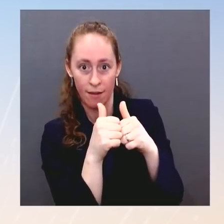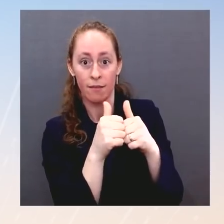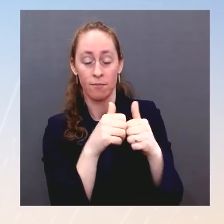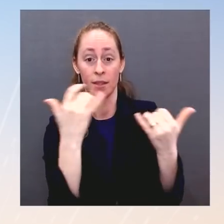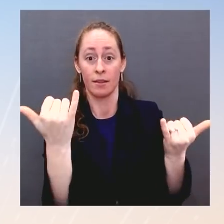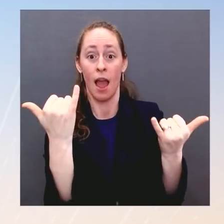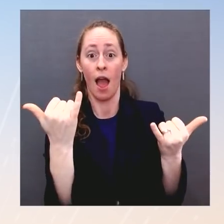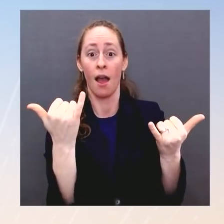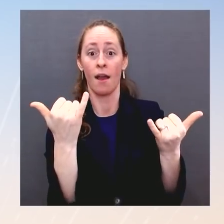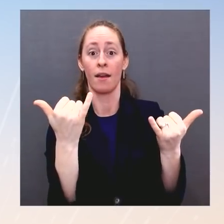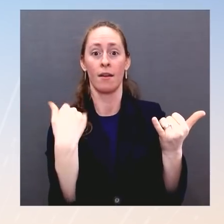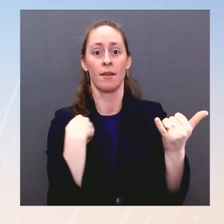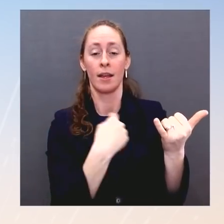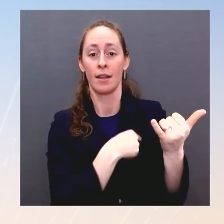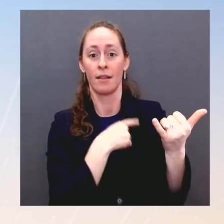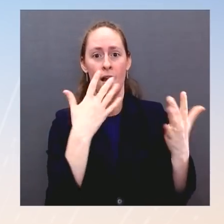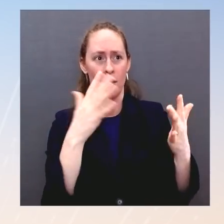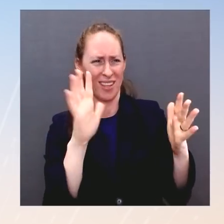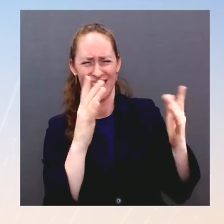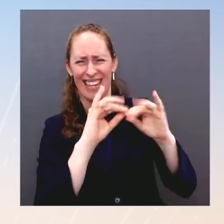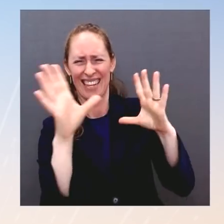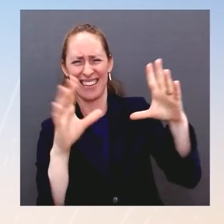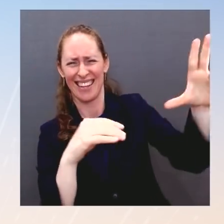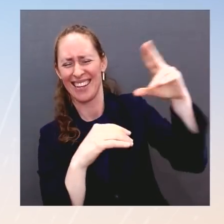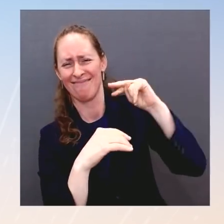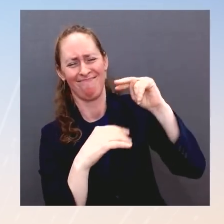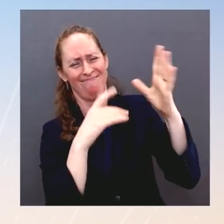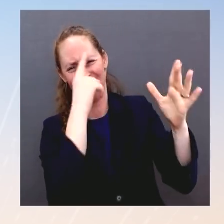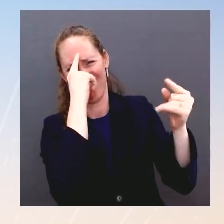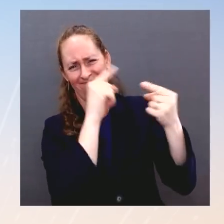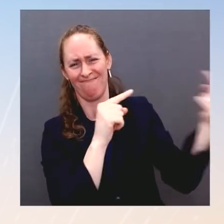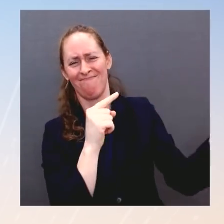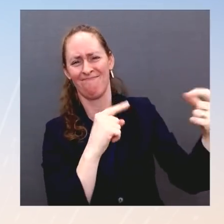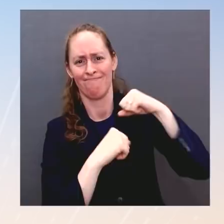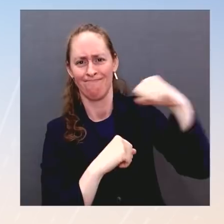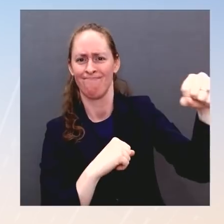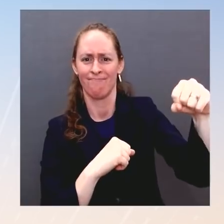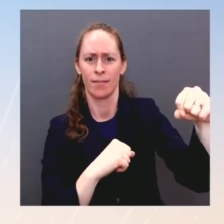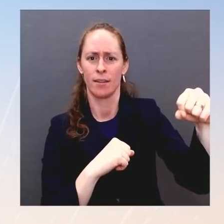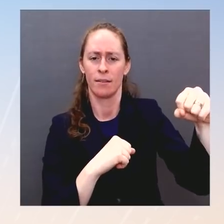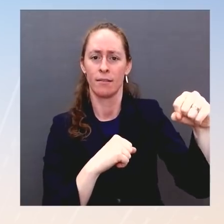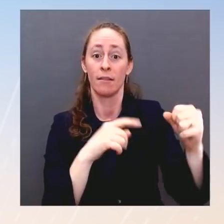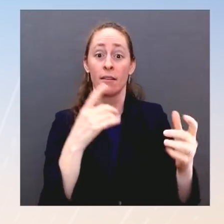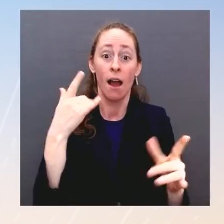As it relates to SWIFT, we've never taken that off the table, of course, and I'm certainly not taking it off the table today.